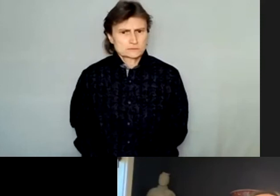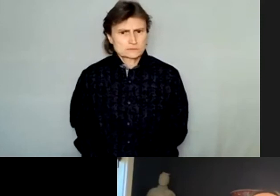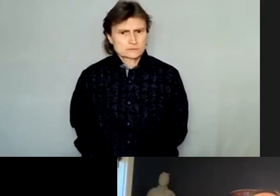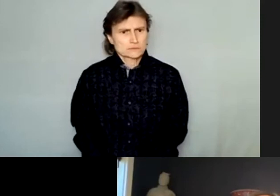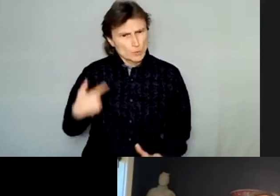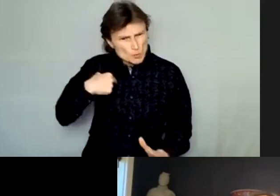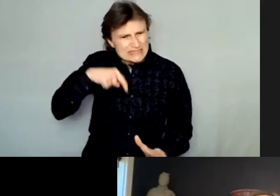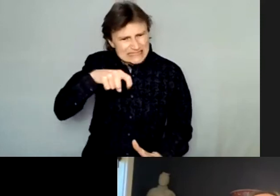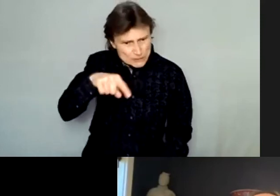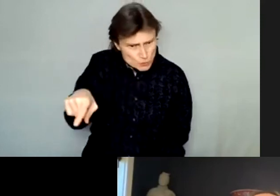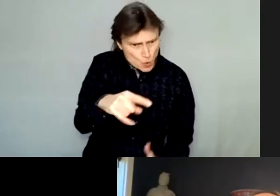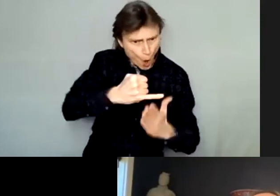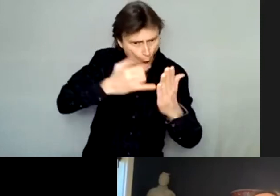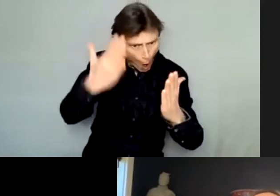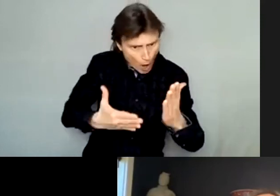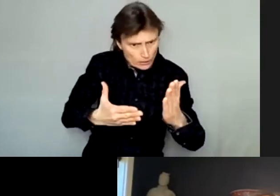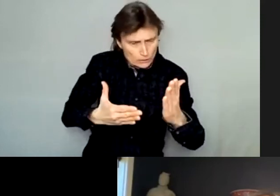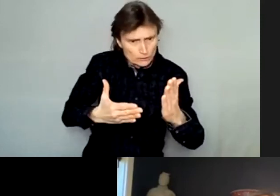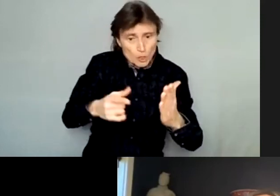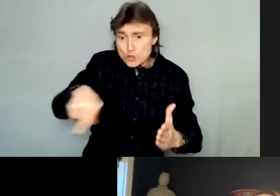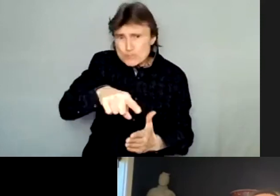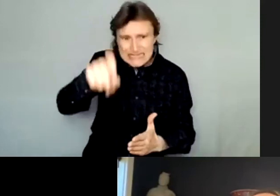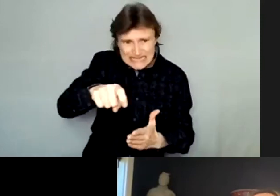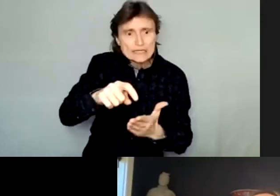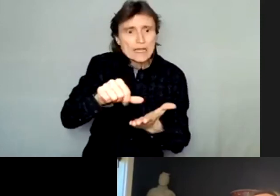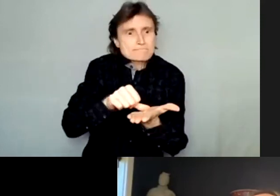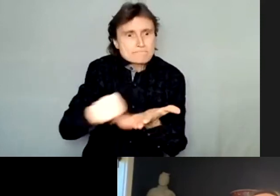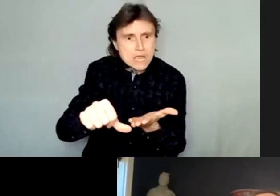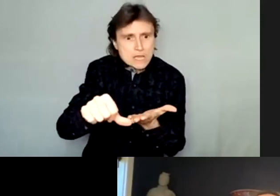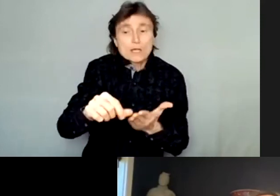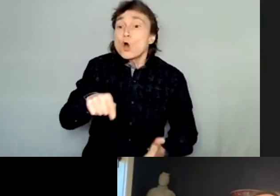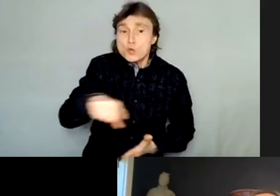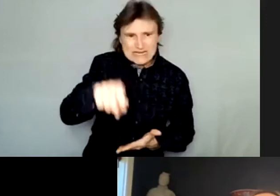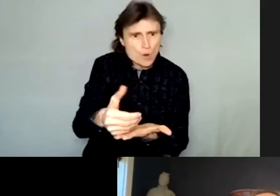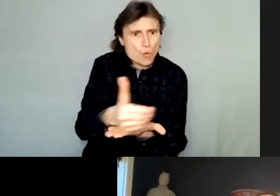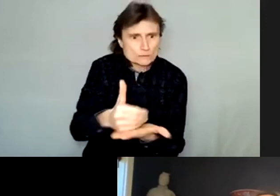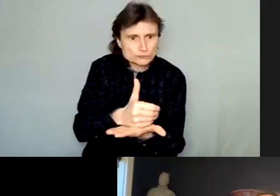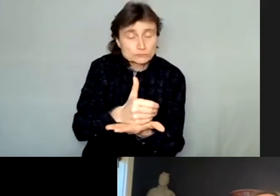And we need them to earn basic incomes and have an ability to have a quality of life